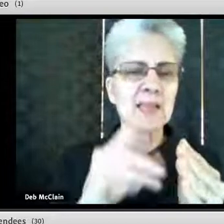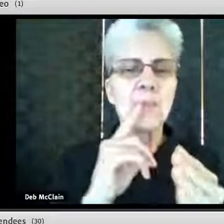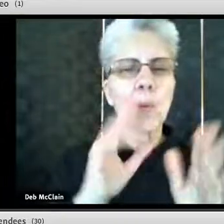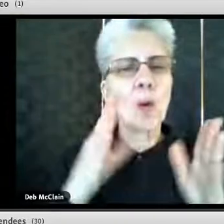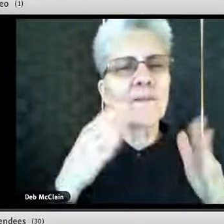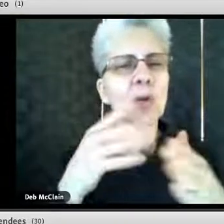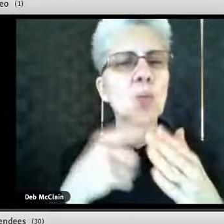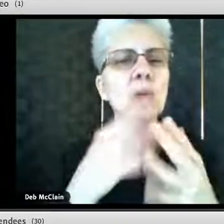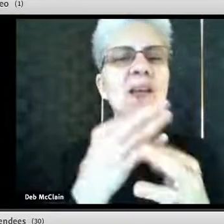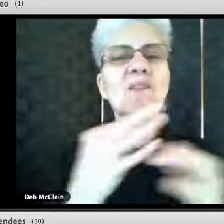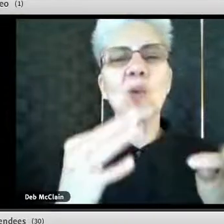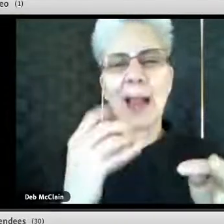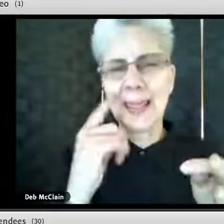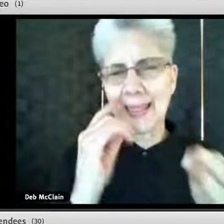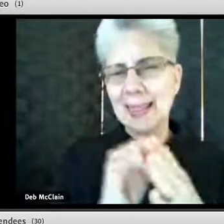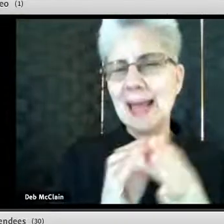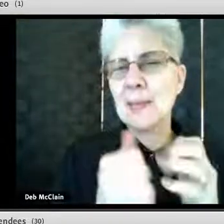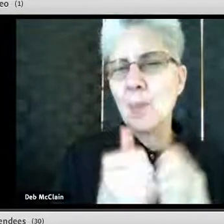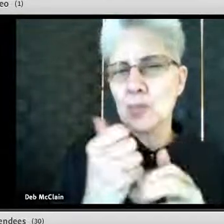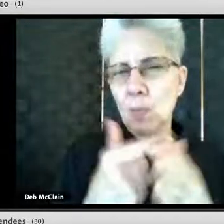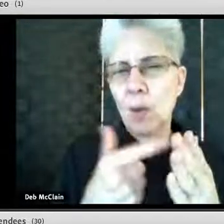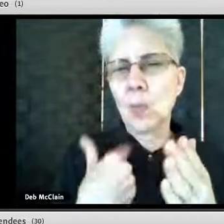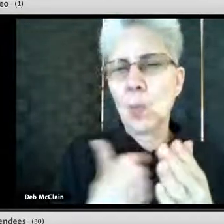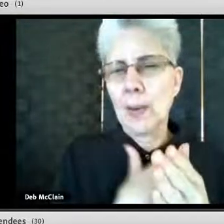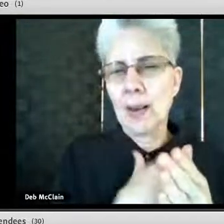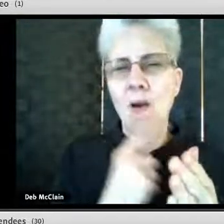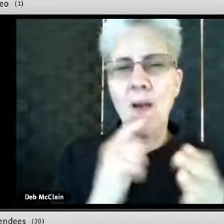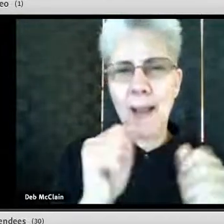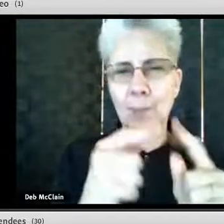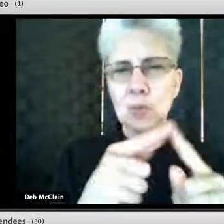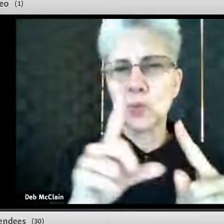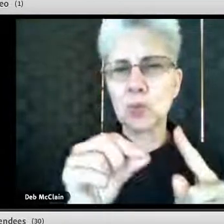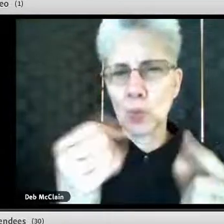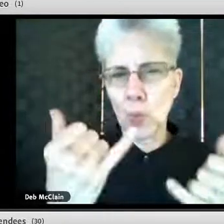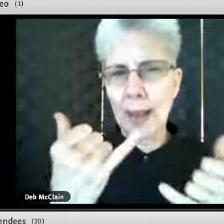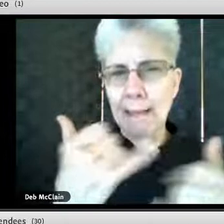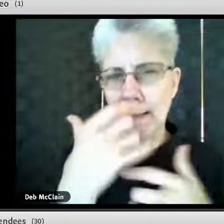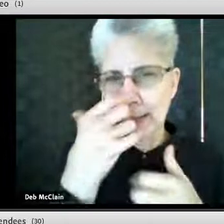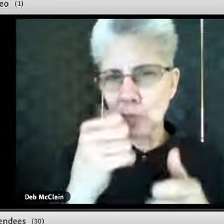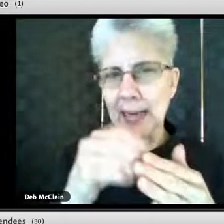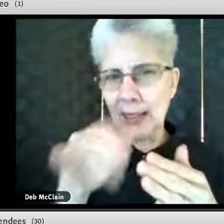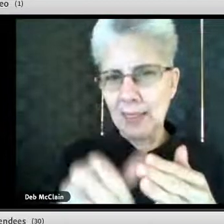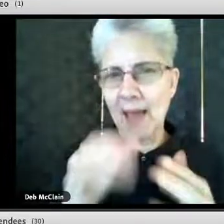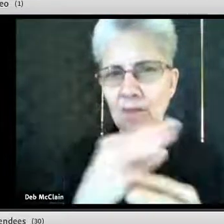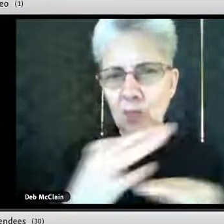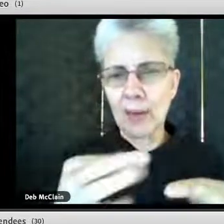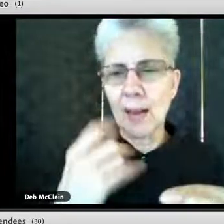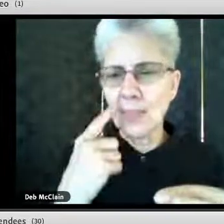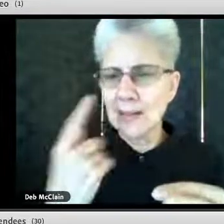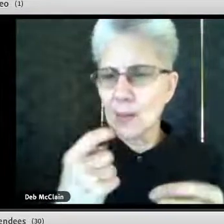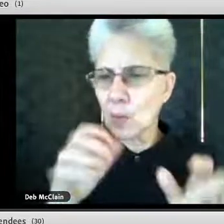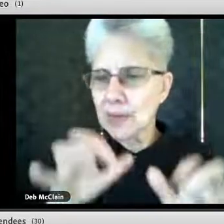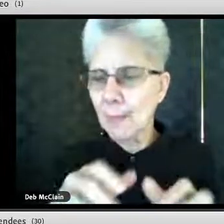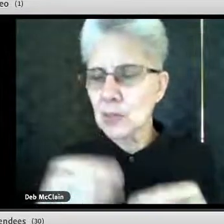but we're really going to focus on what's free because I think that's primarily what we're all able to do and interested in. I see someone is typing, so I'm going to giving Andrea